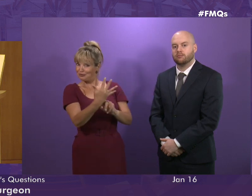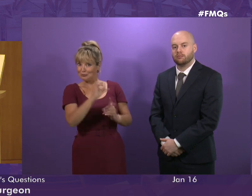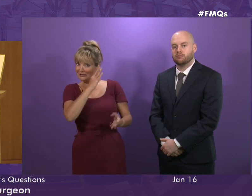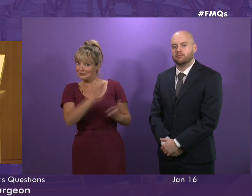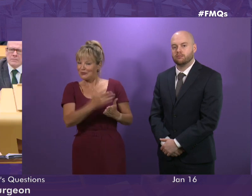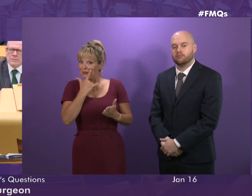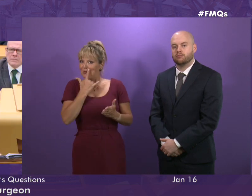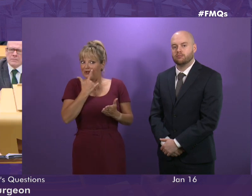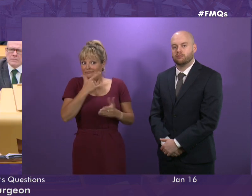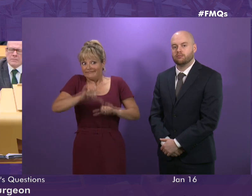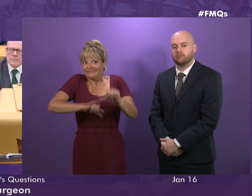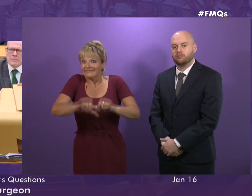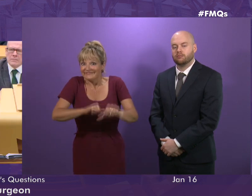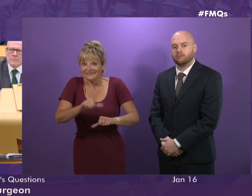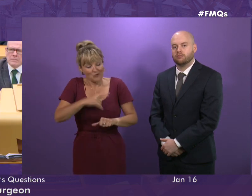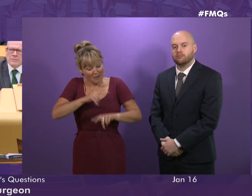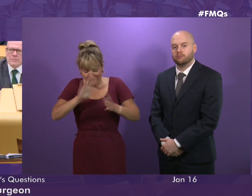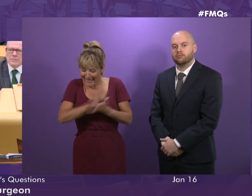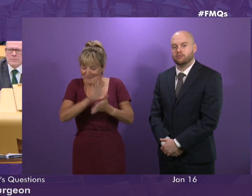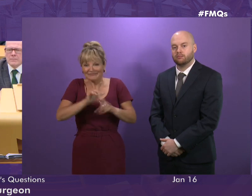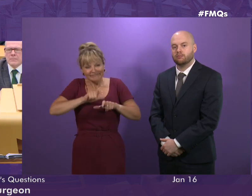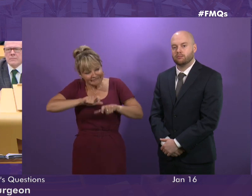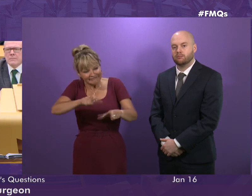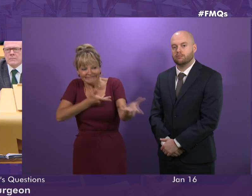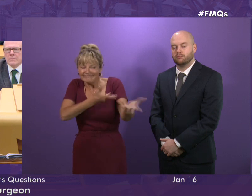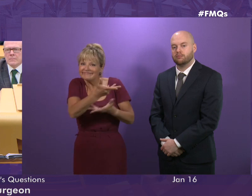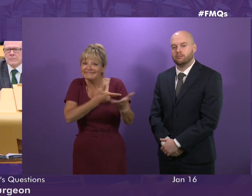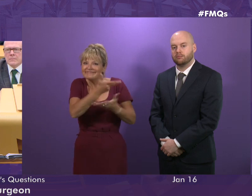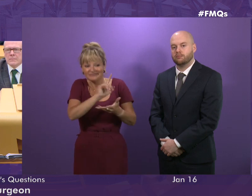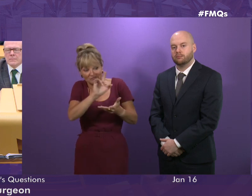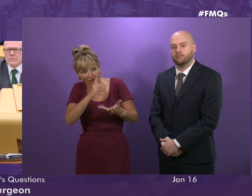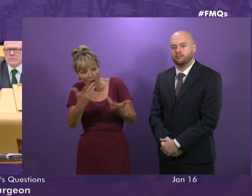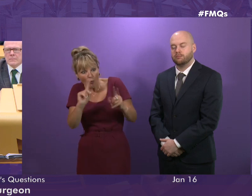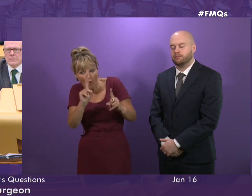look forward to continuing to discuss the support that the Scottish Government can bring